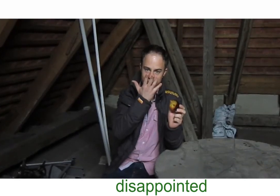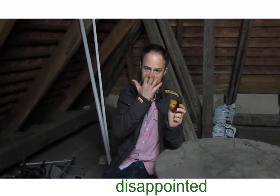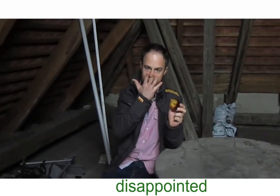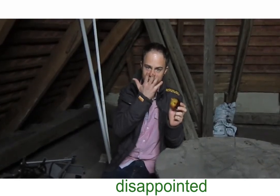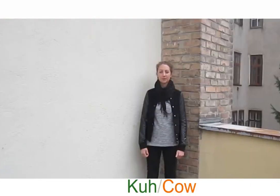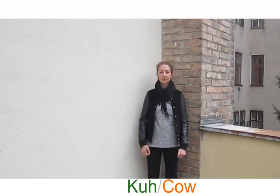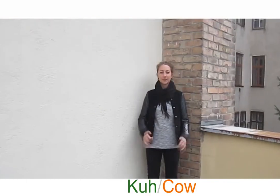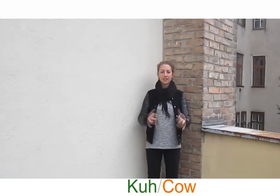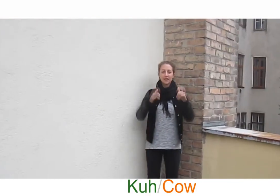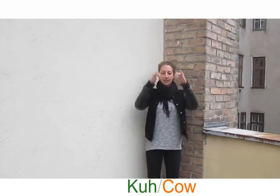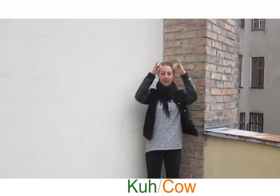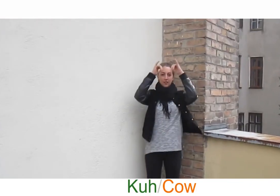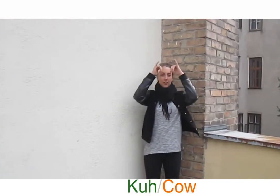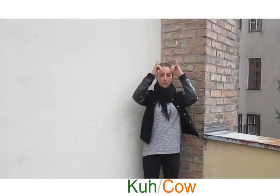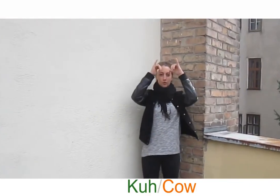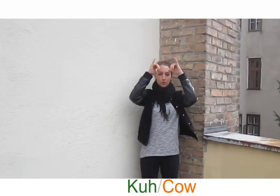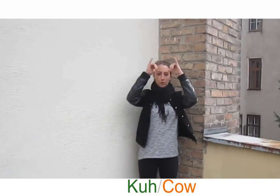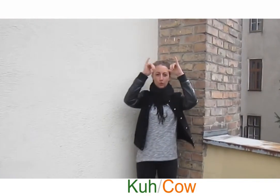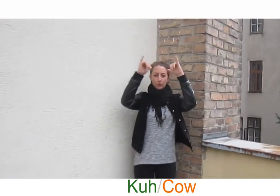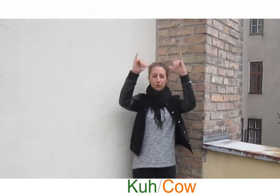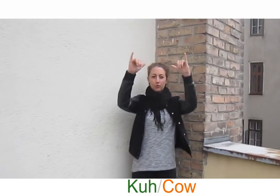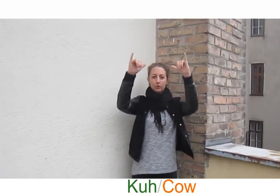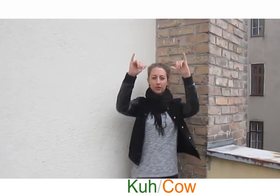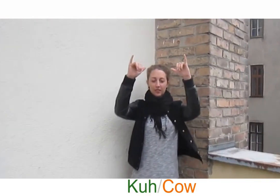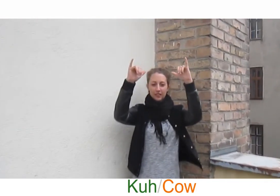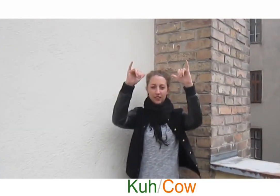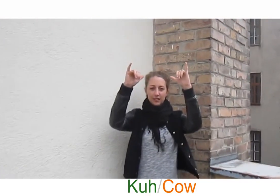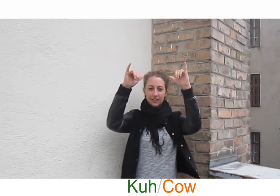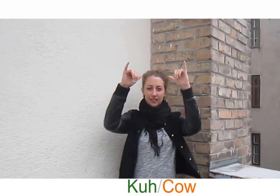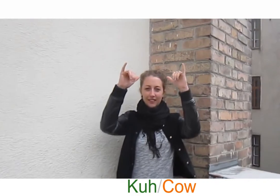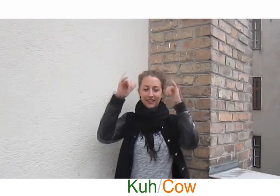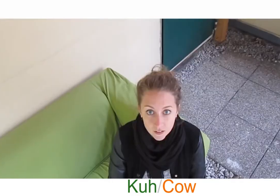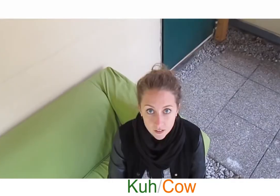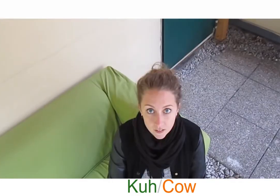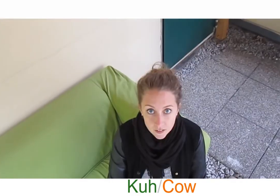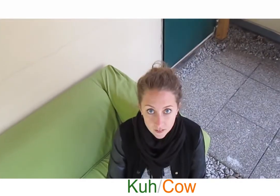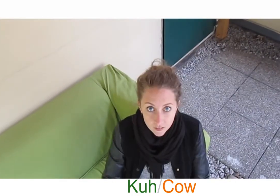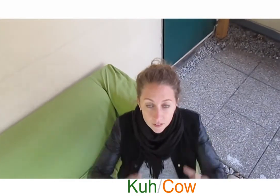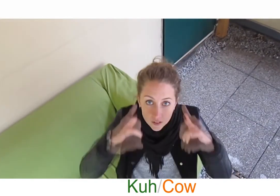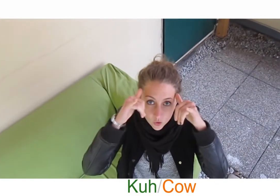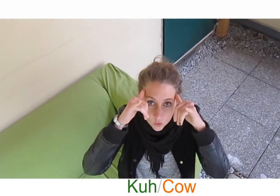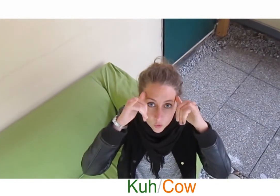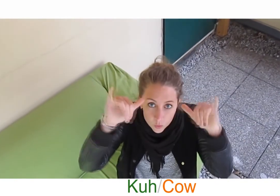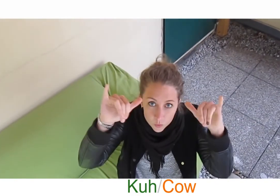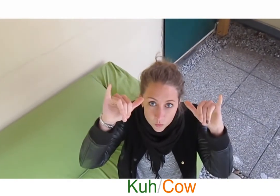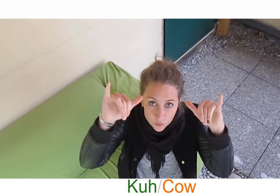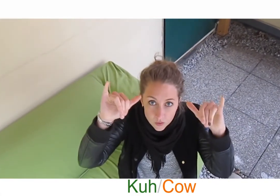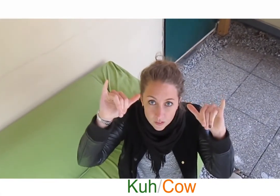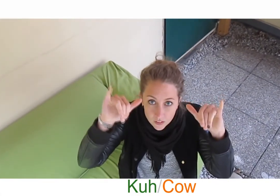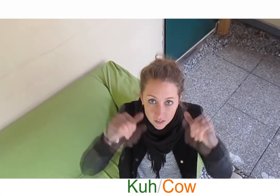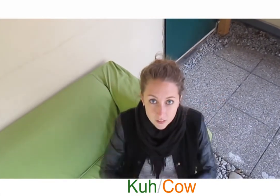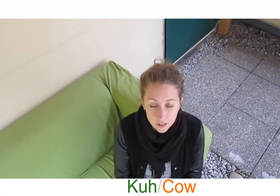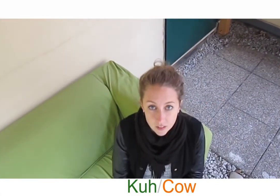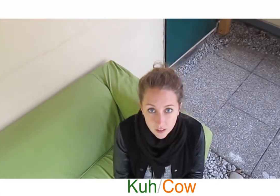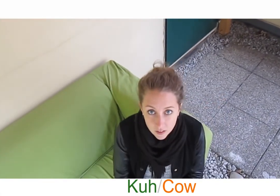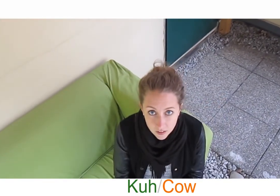Cow